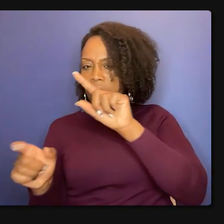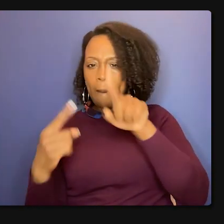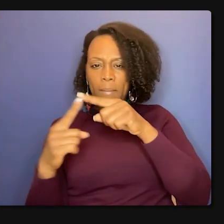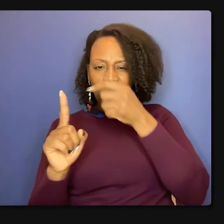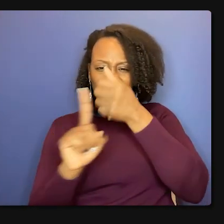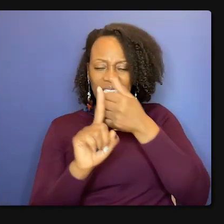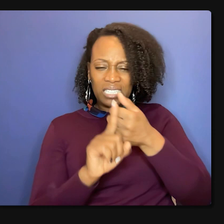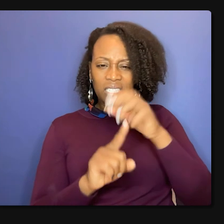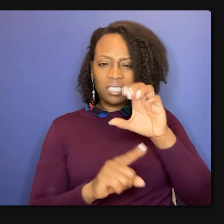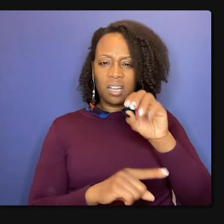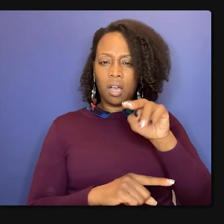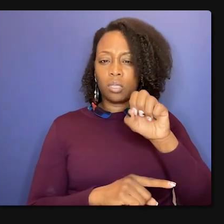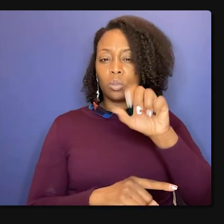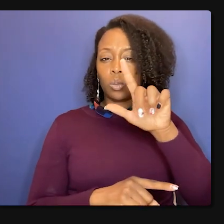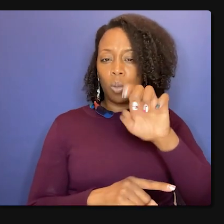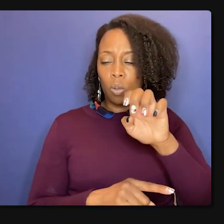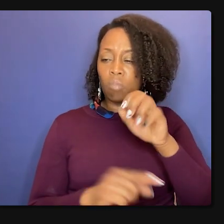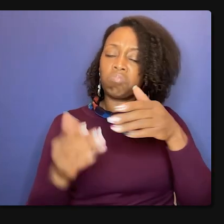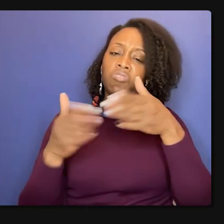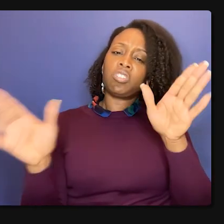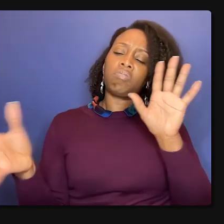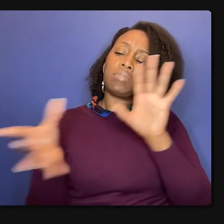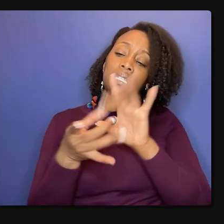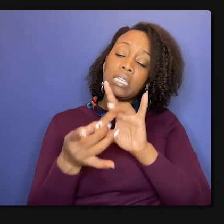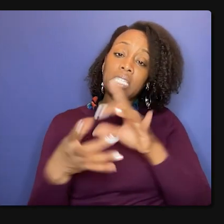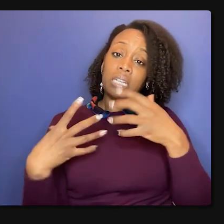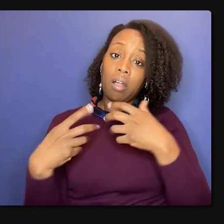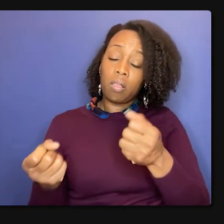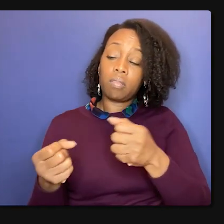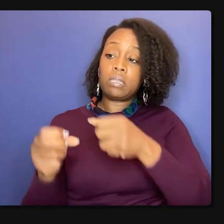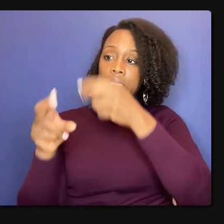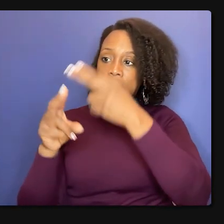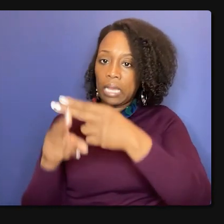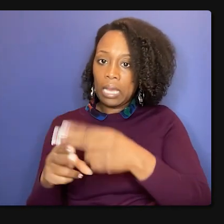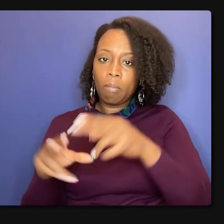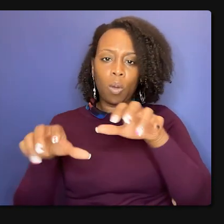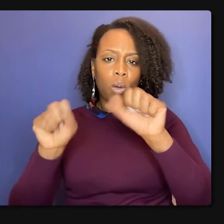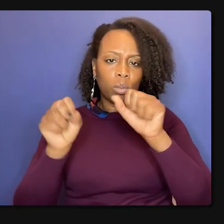their general connection health, as well as their name and host name.